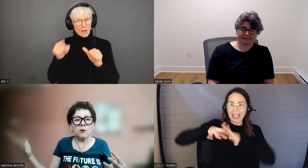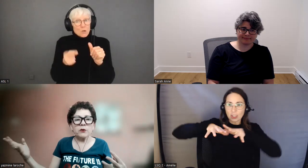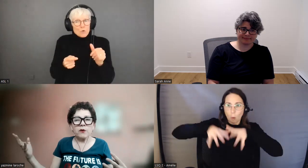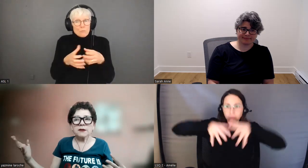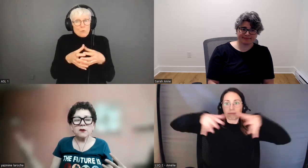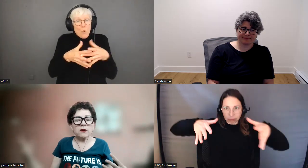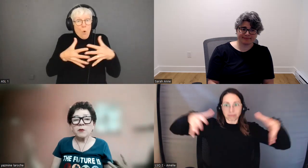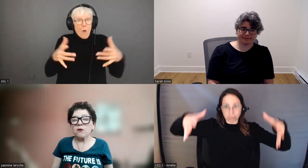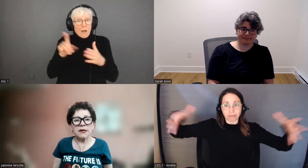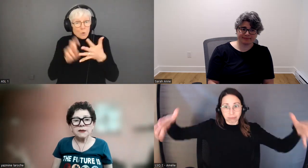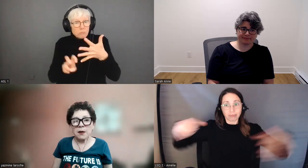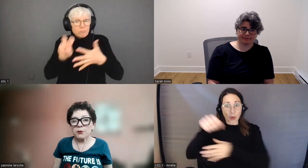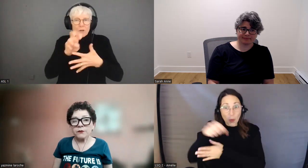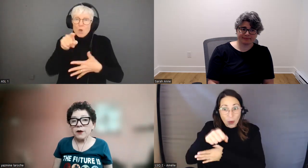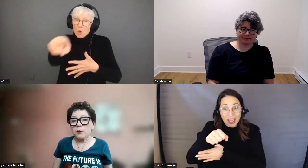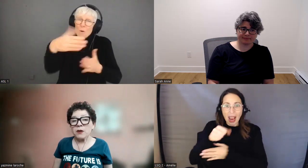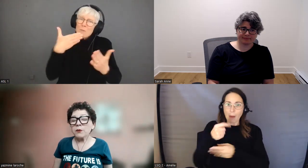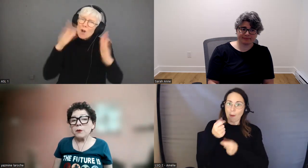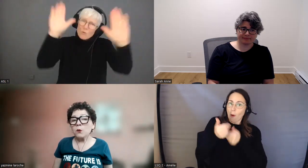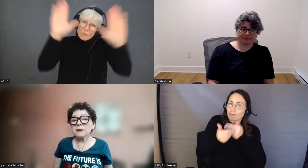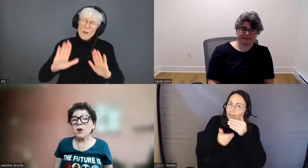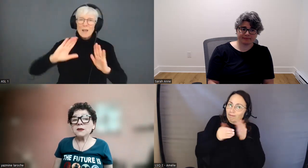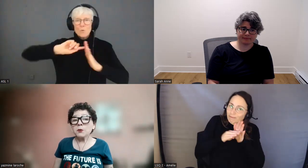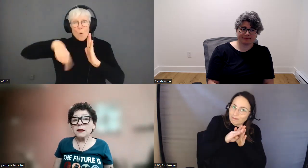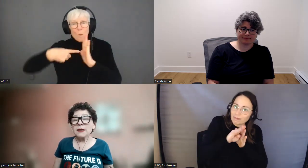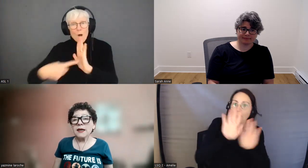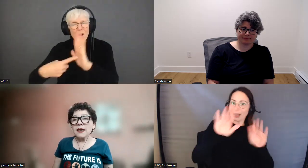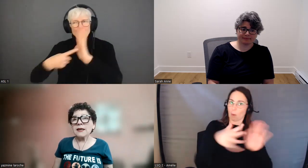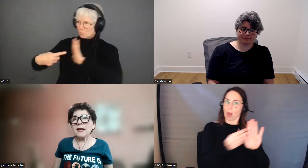you progress you're going to be a great example for other people about what's possible and